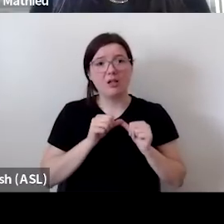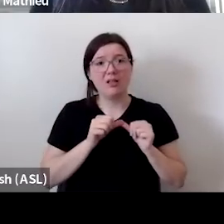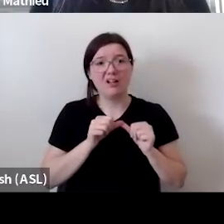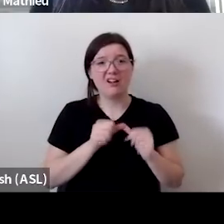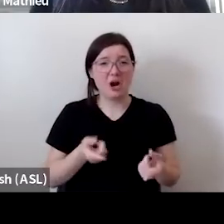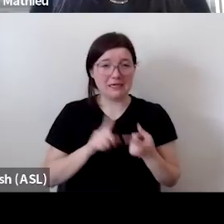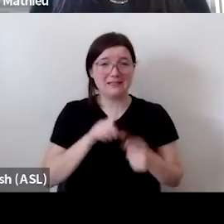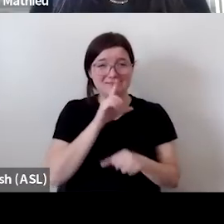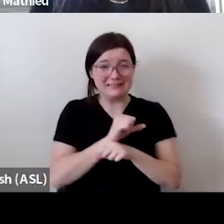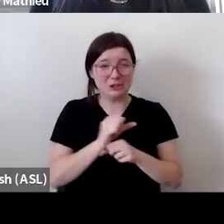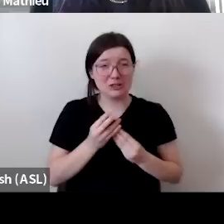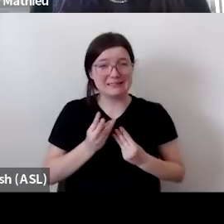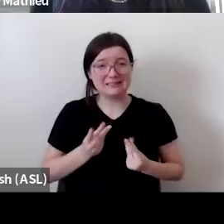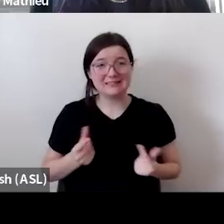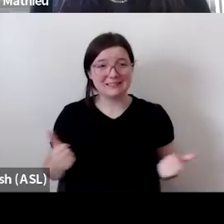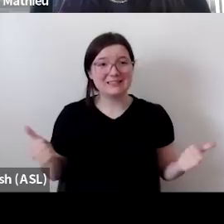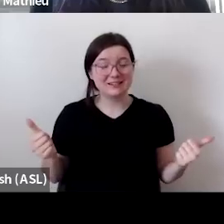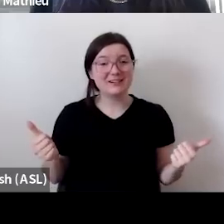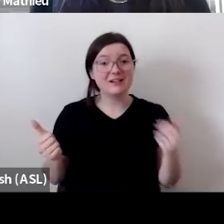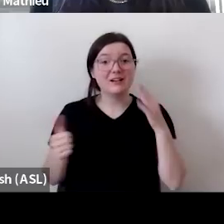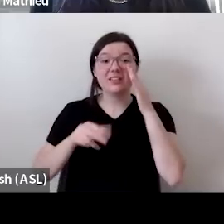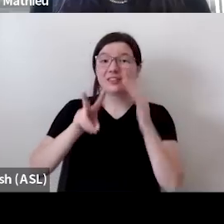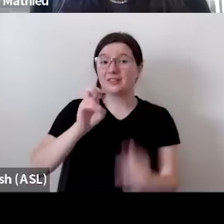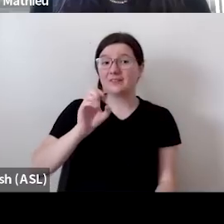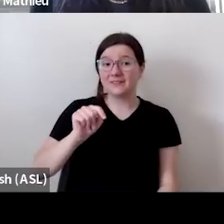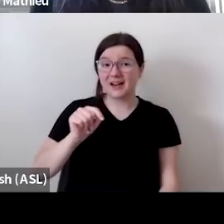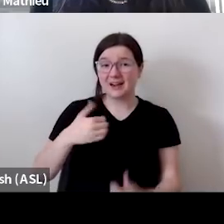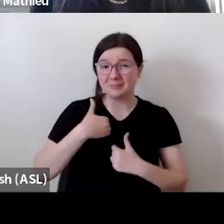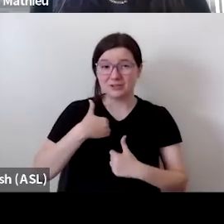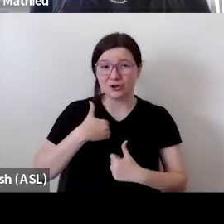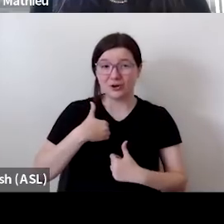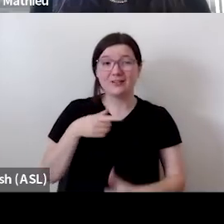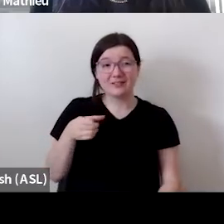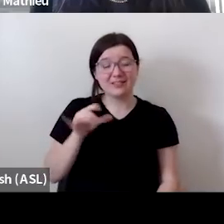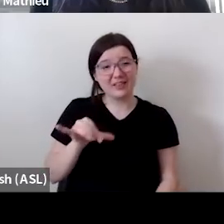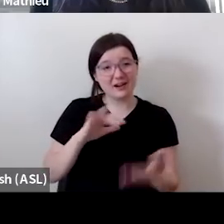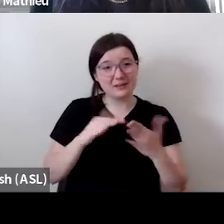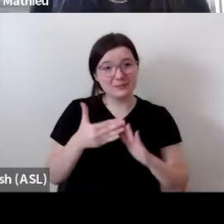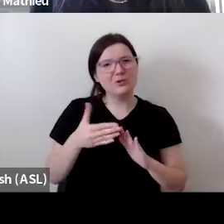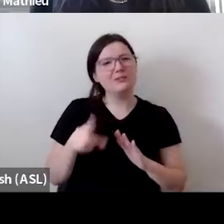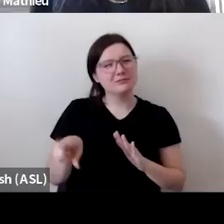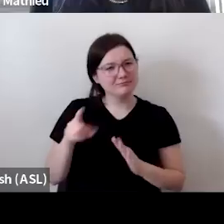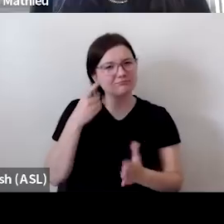at least in the veteran community we've identified, you know, certain themes about military service